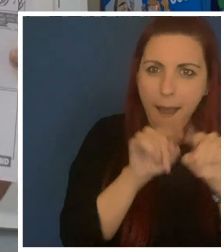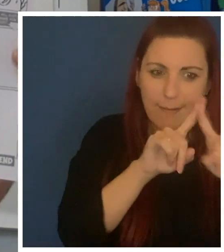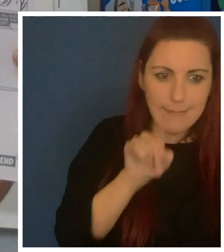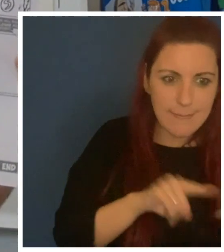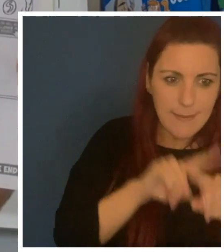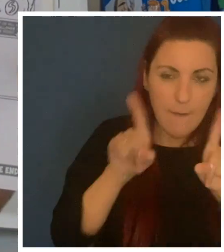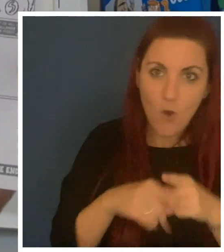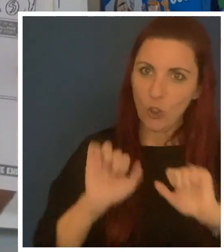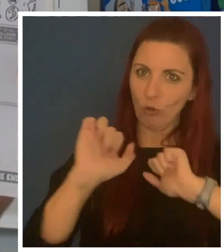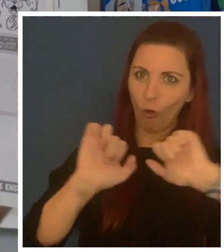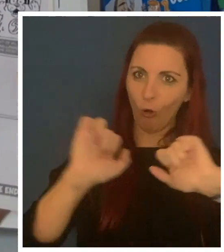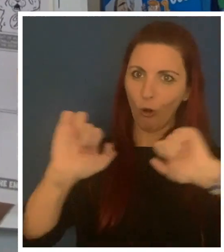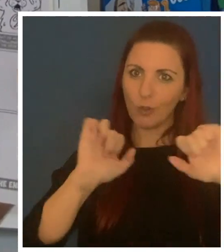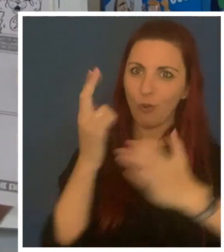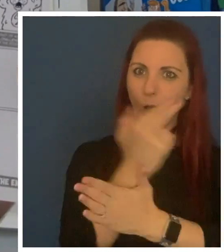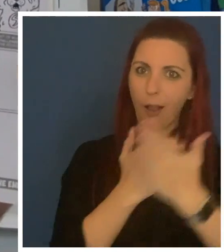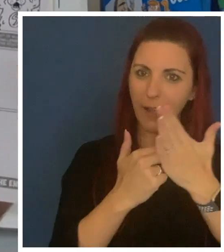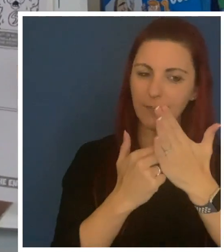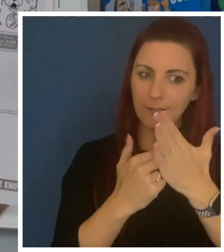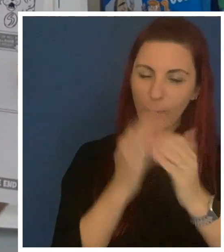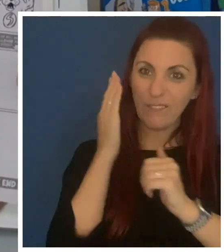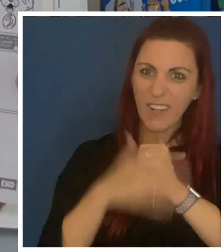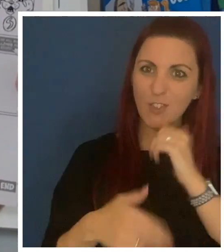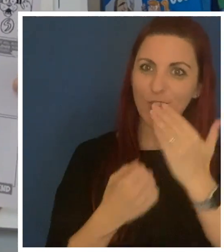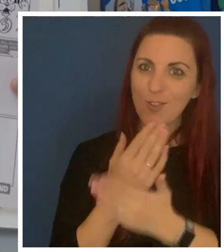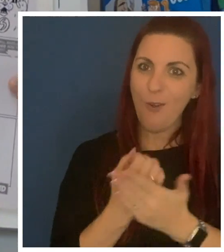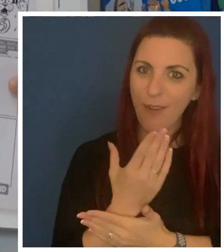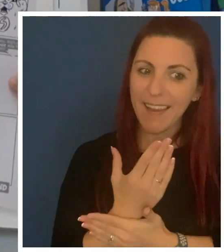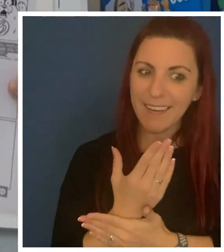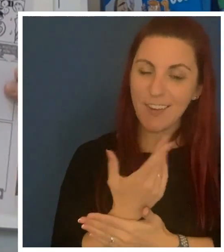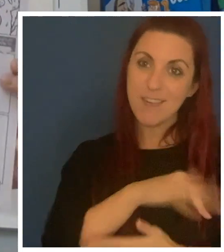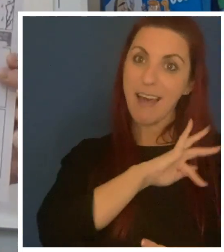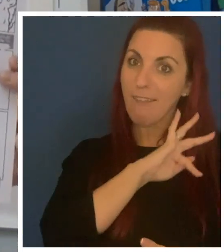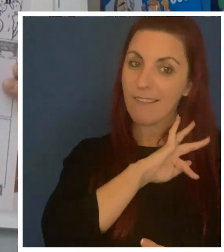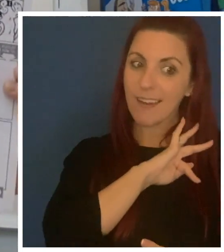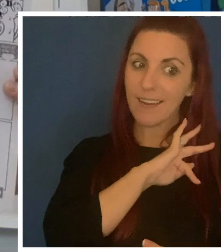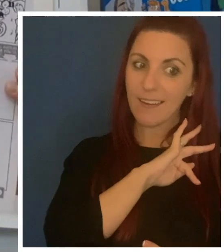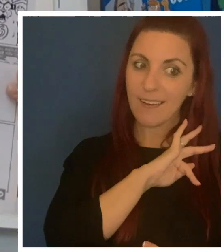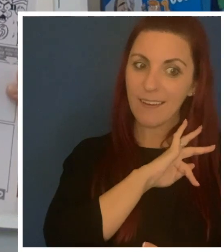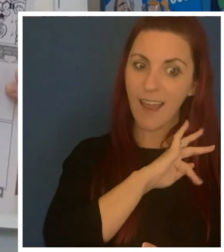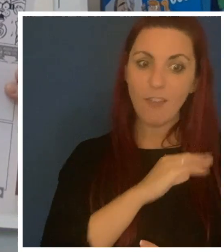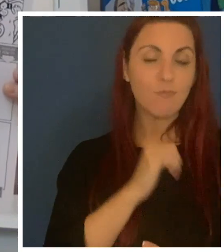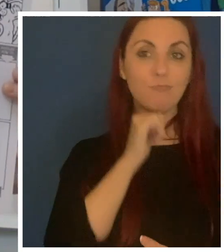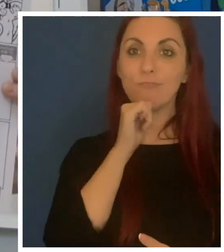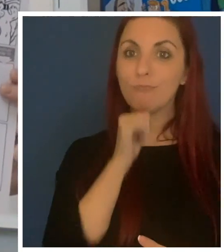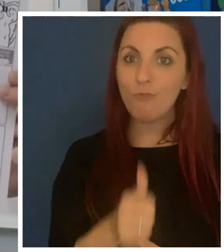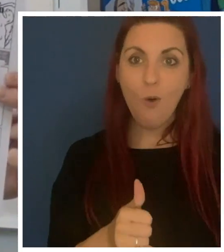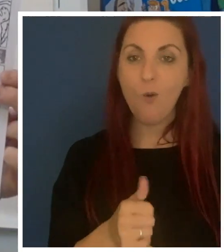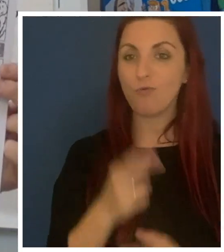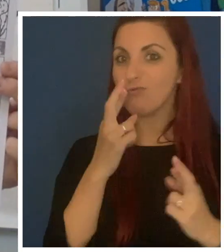This is your opportunity to finish off the story yourself. And there is no right way or wrong way to do it.